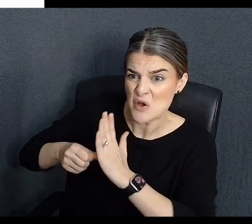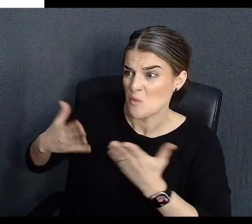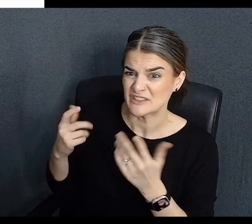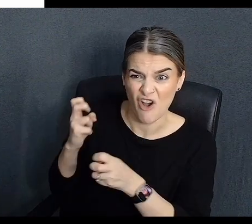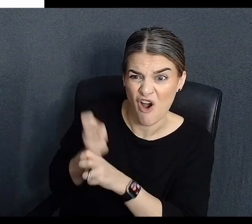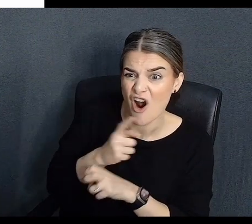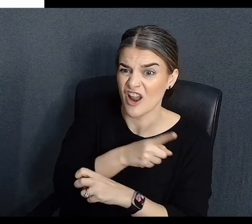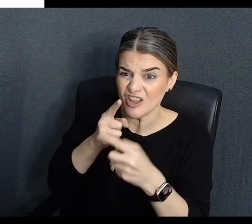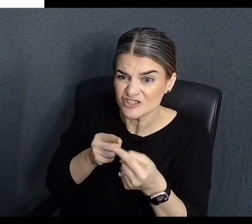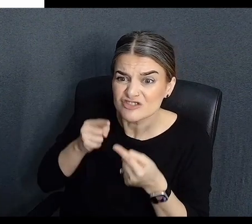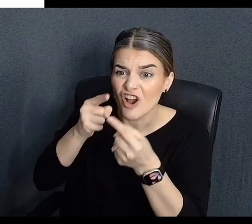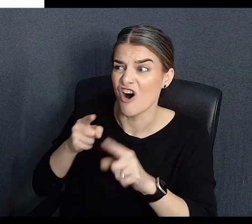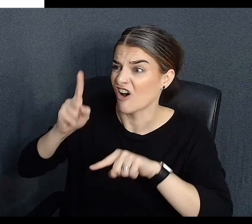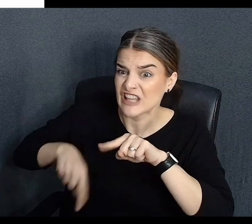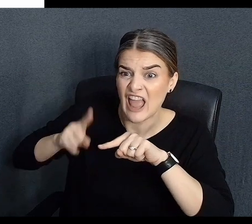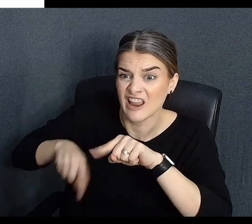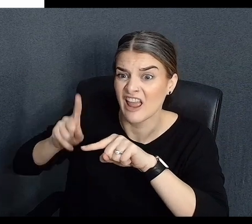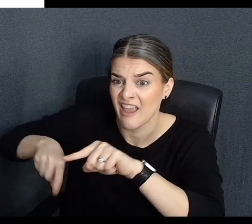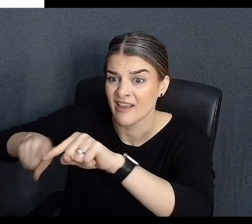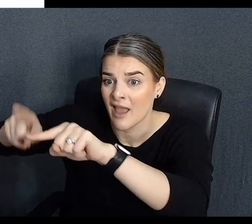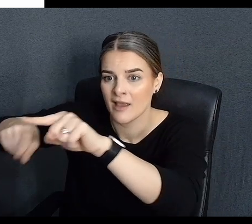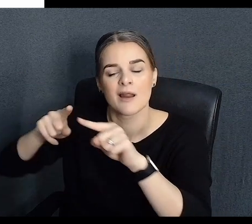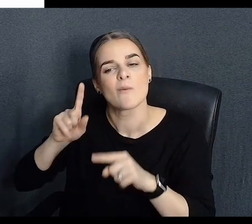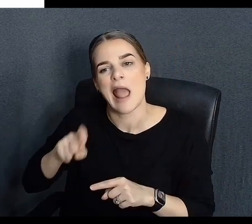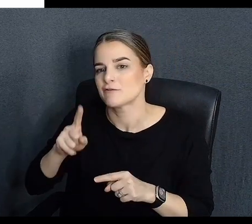And that's because we have to really battle the insurance